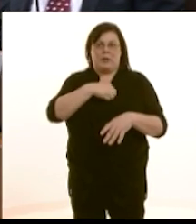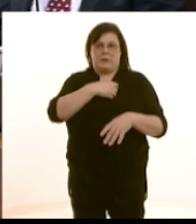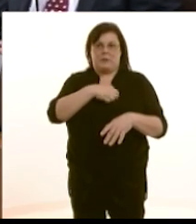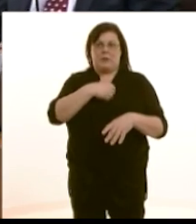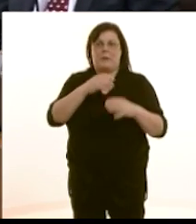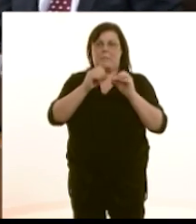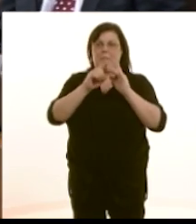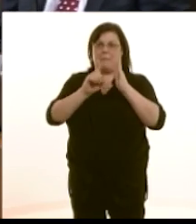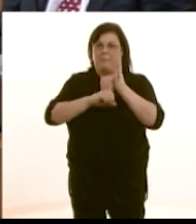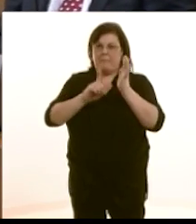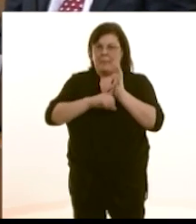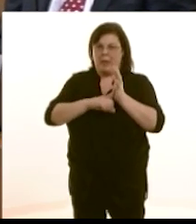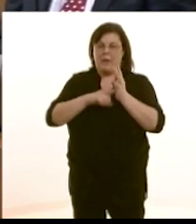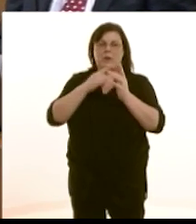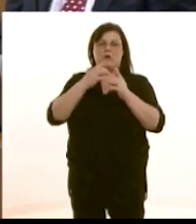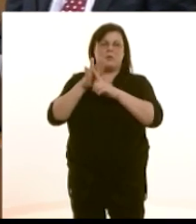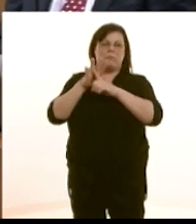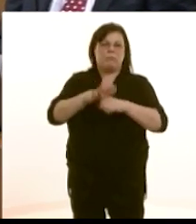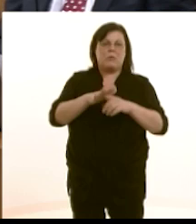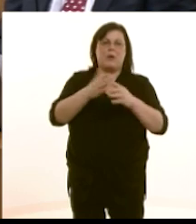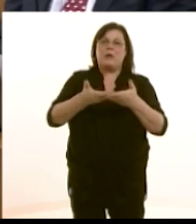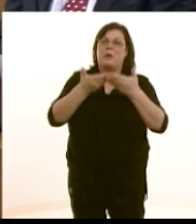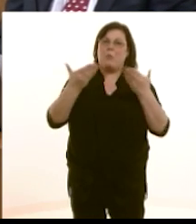to undermining democracy, in my view. Thatís all this is about. I do not see equivalent